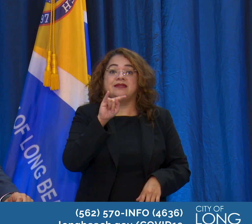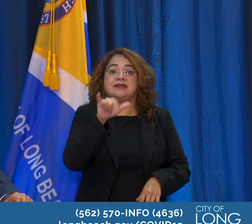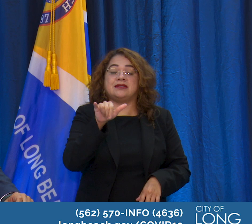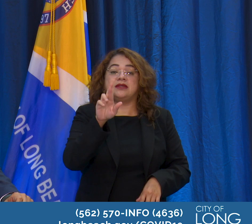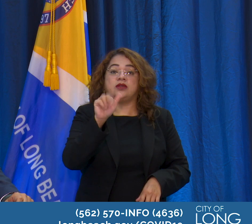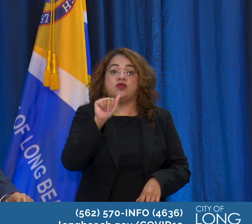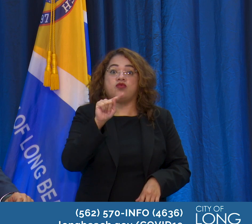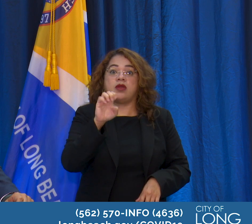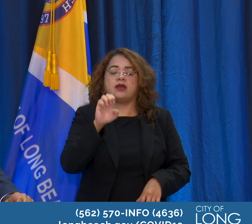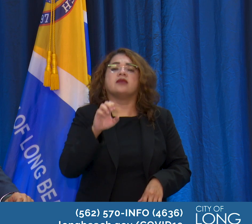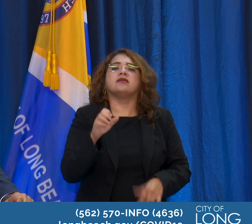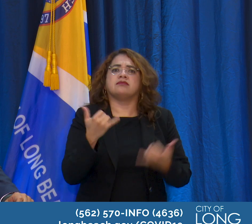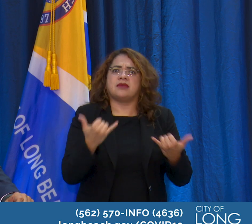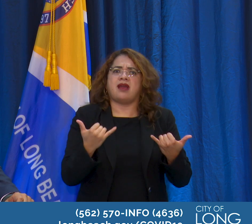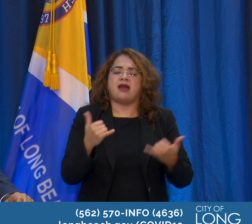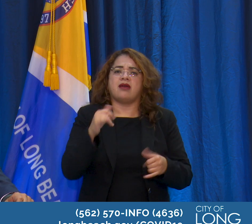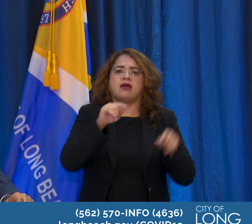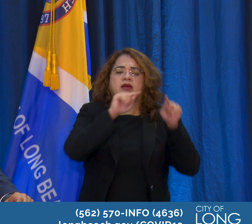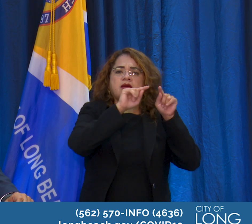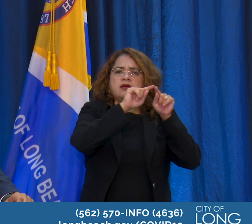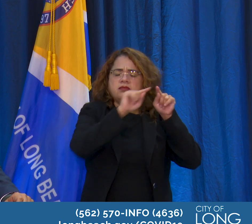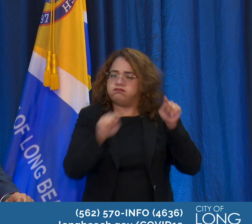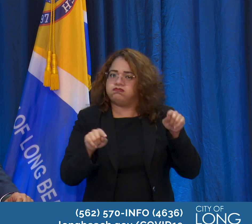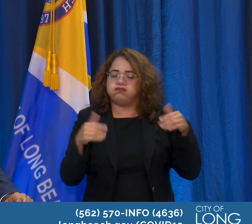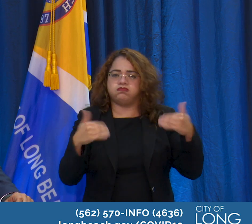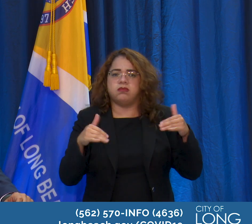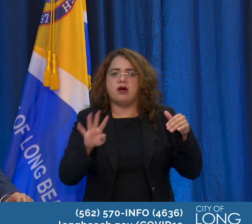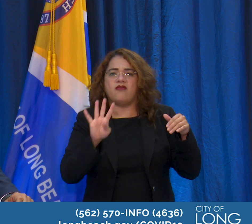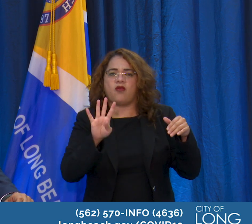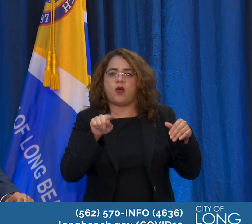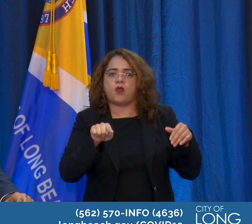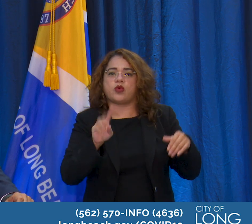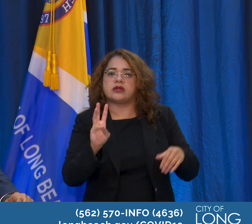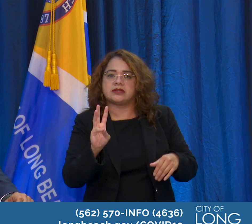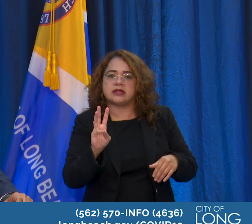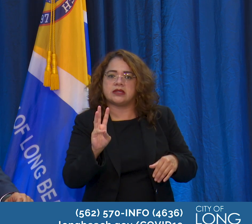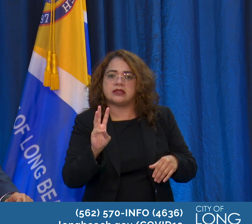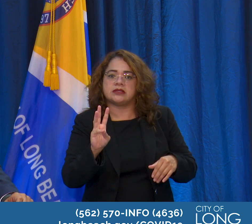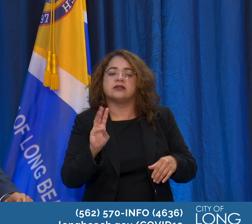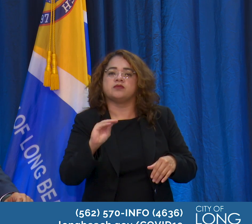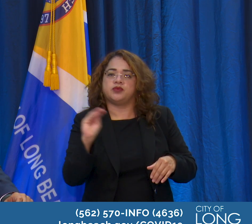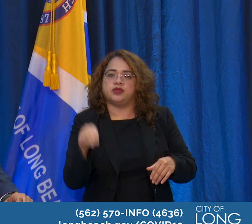And I want to talk about that a little bit later but that of course is a number of positive